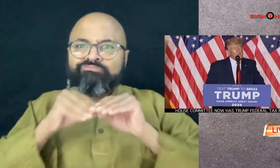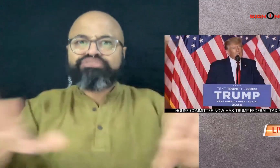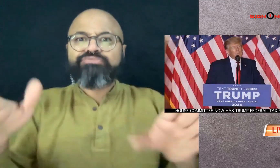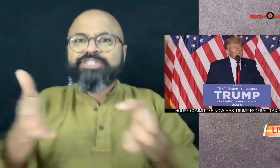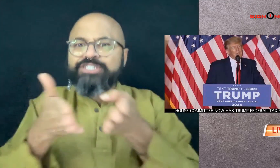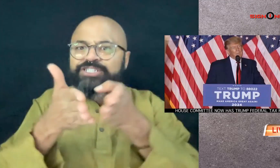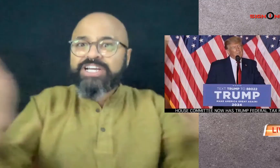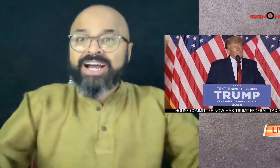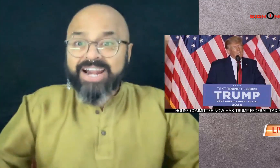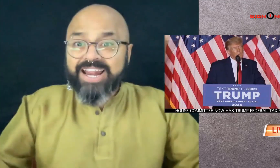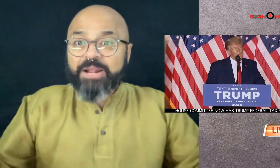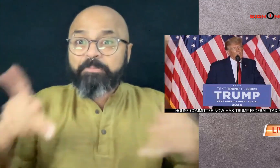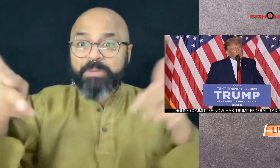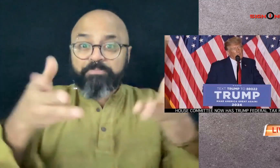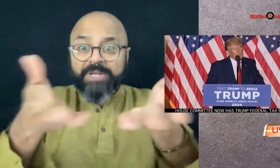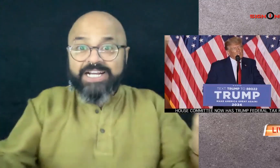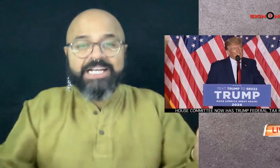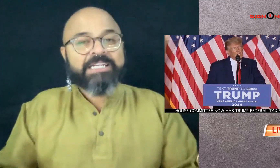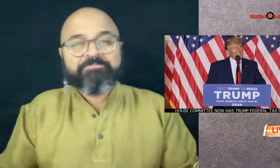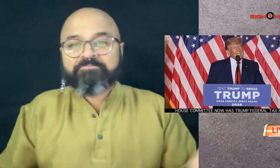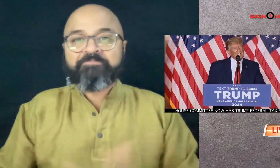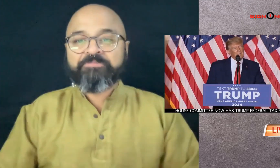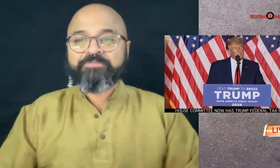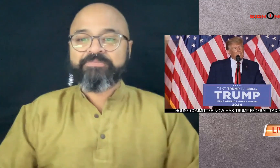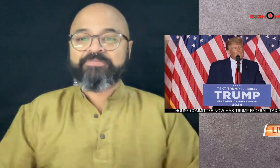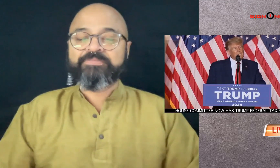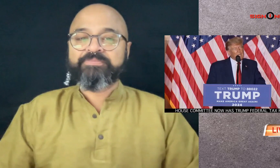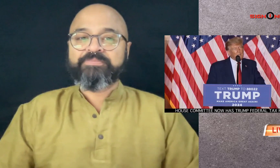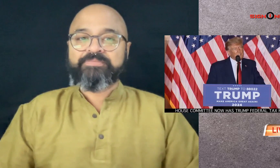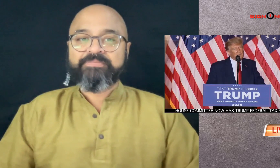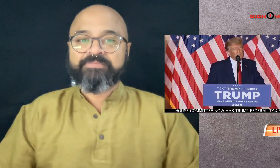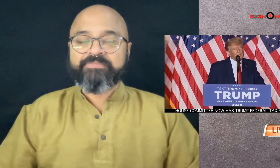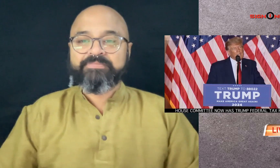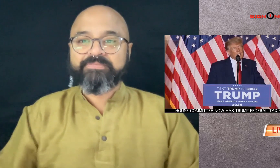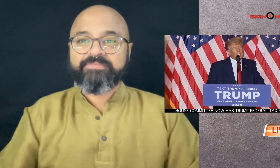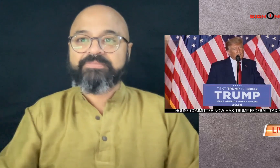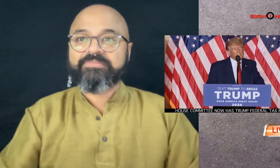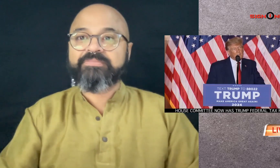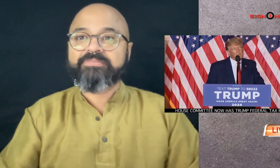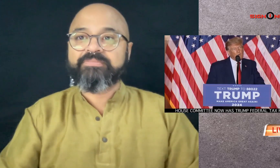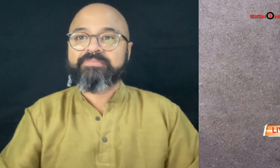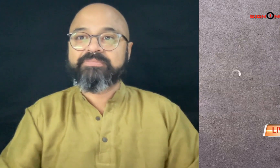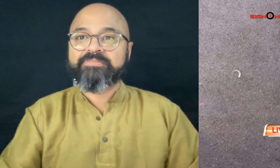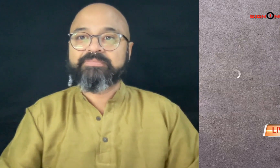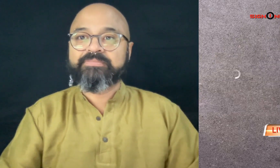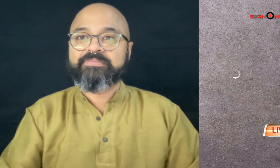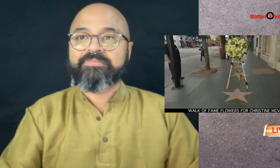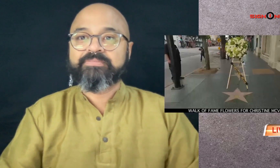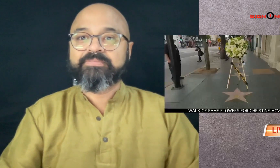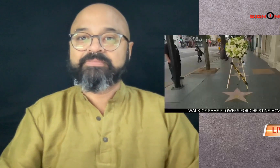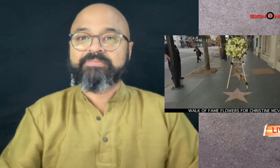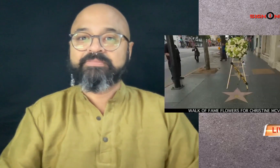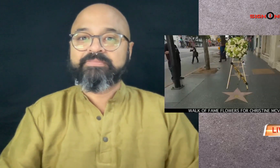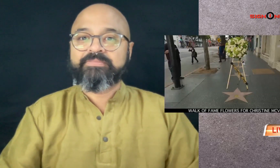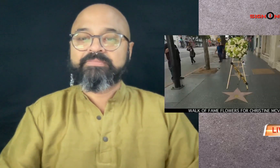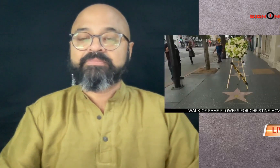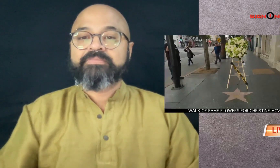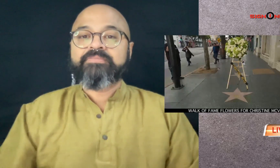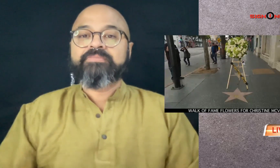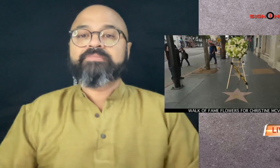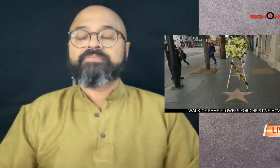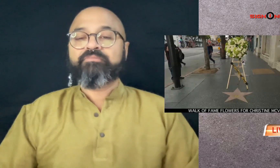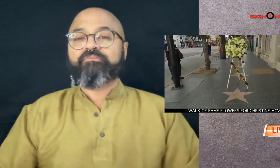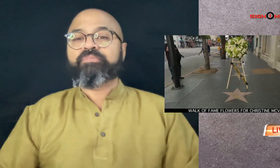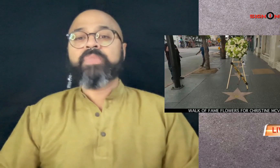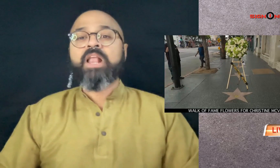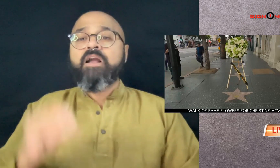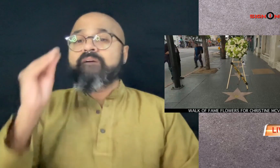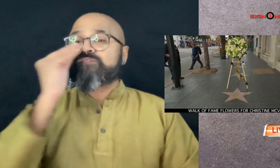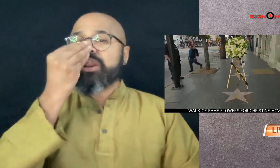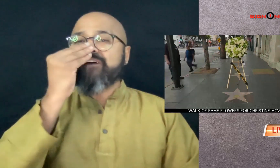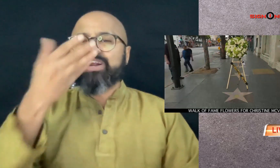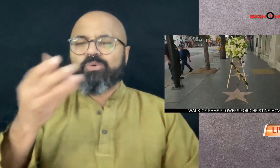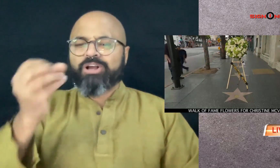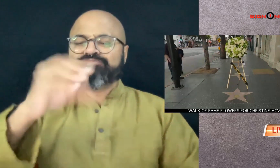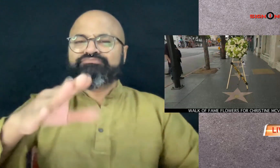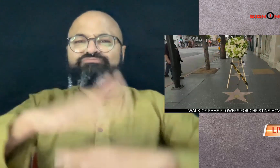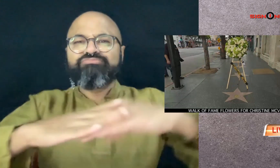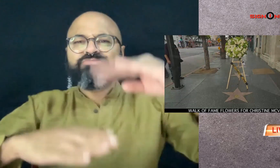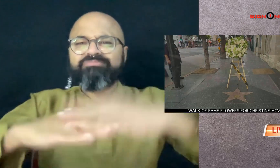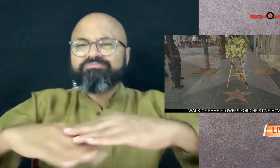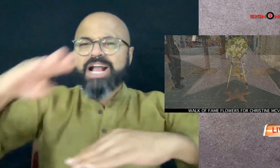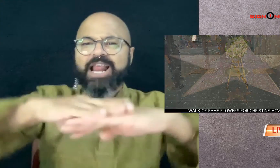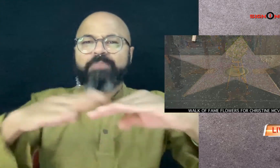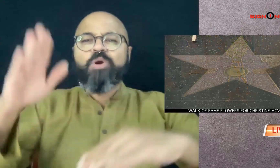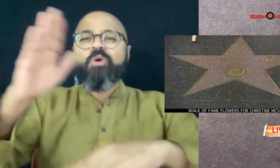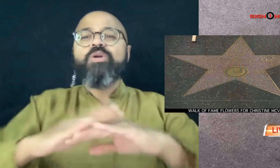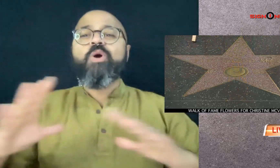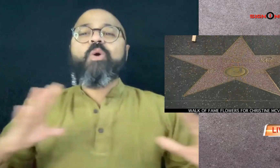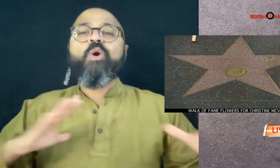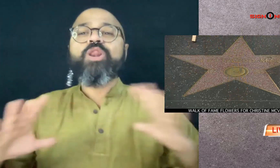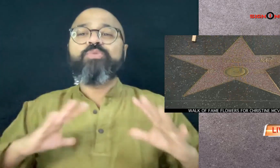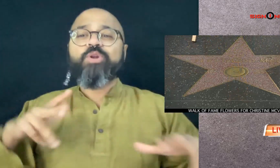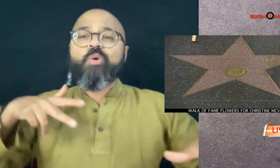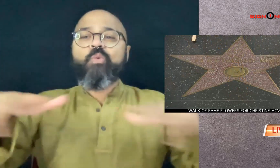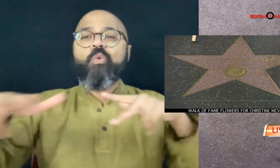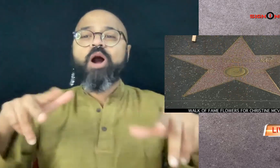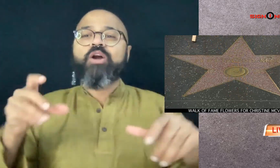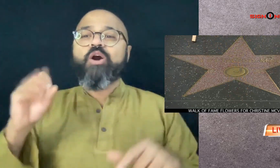released to the general public flowers are piling up on the Hollywood walk